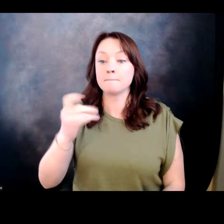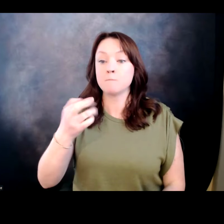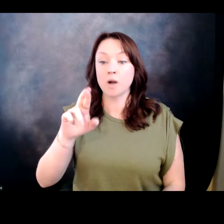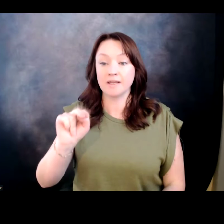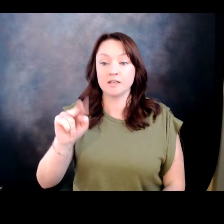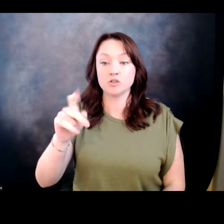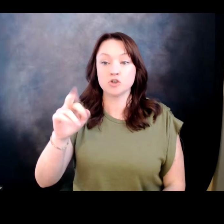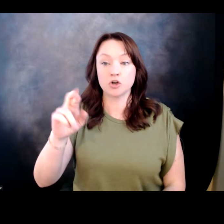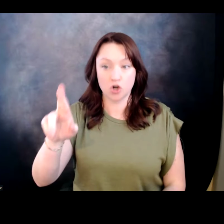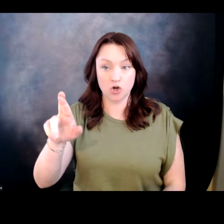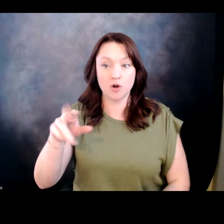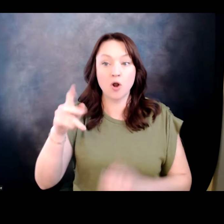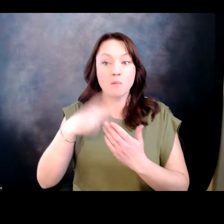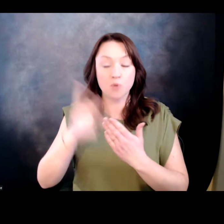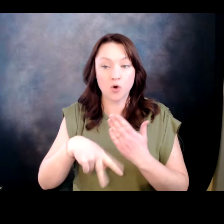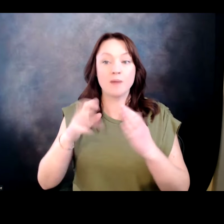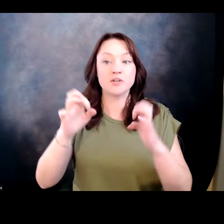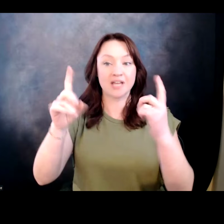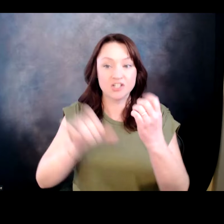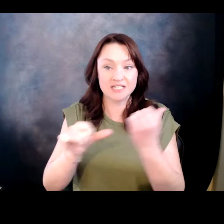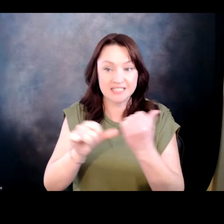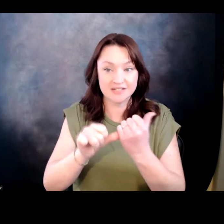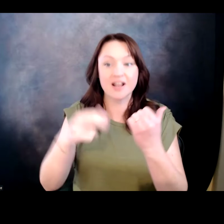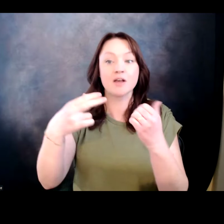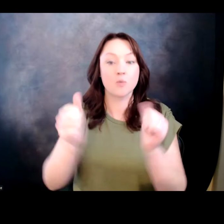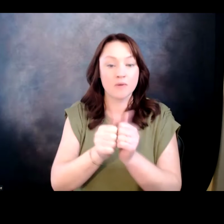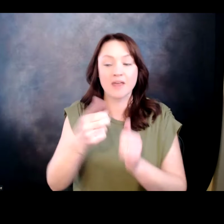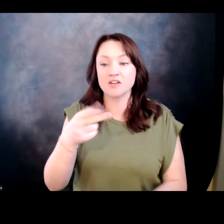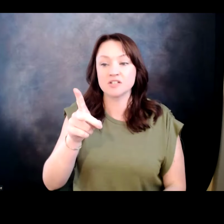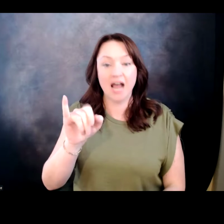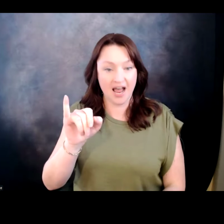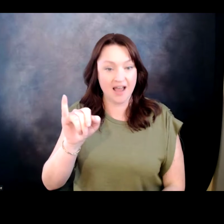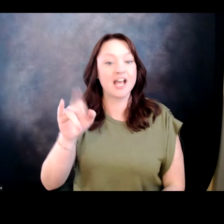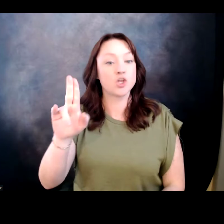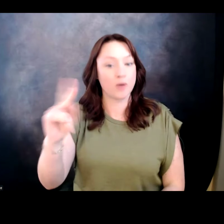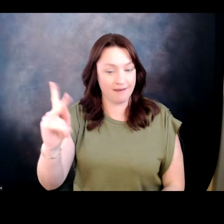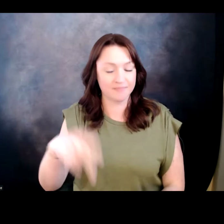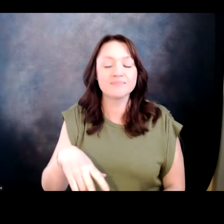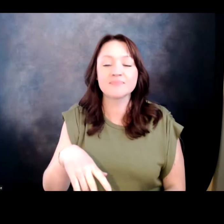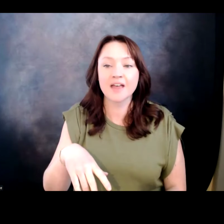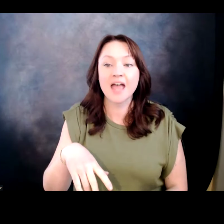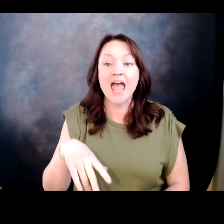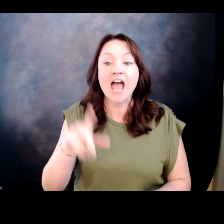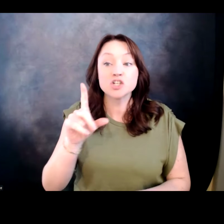education assistant at the Human Development Institute at the University of Kentucky and a 2022 graduate of the